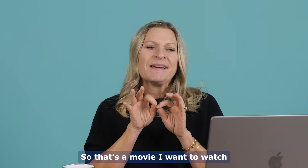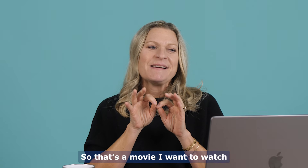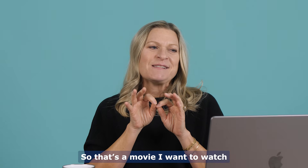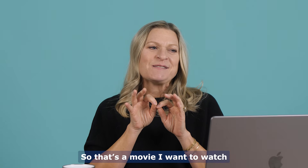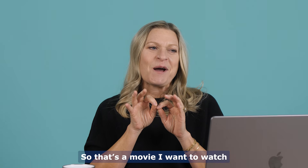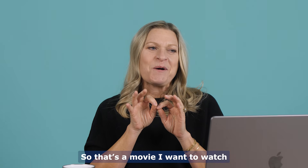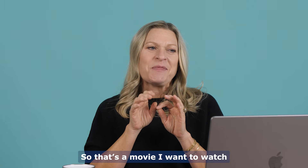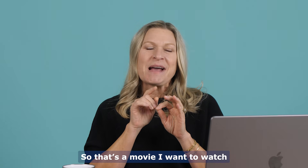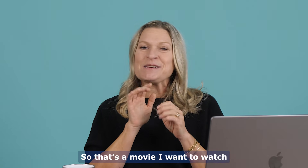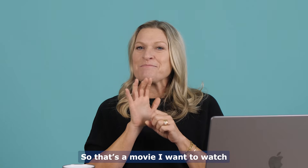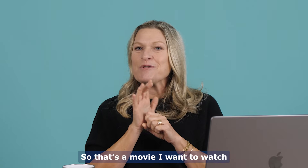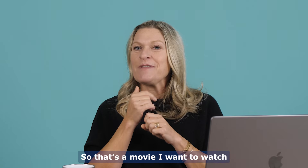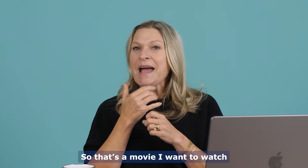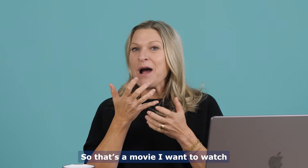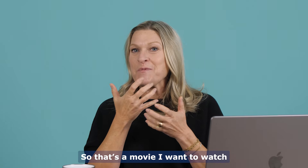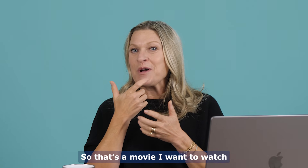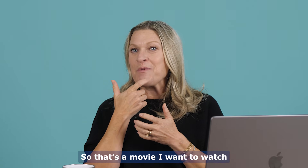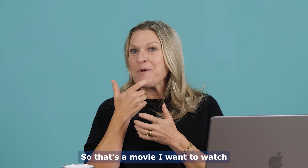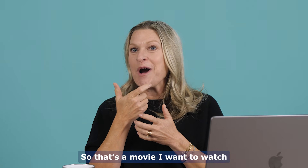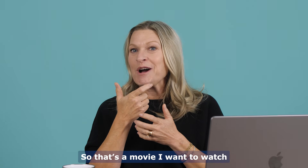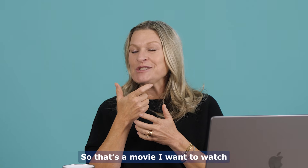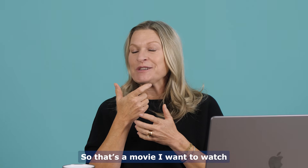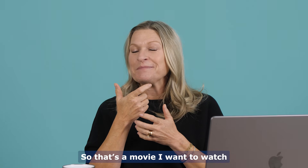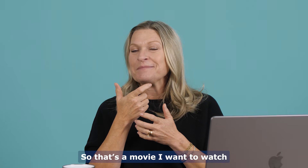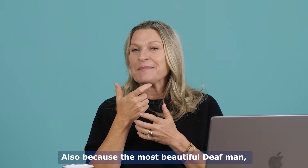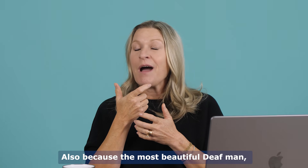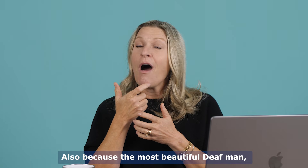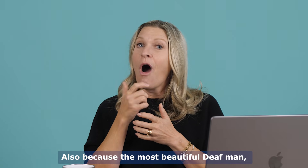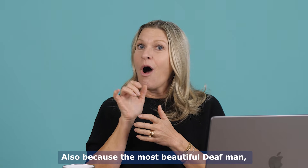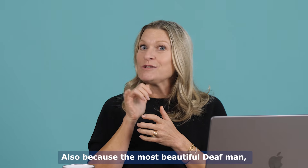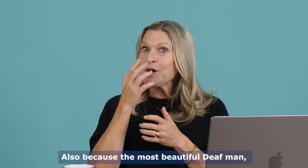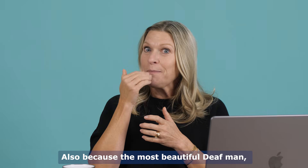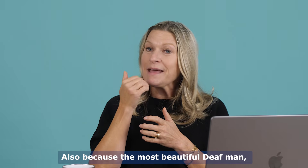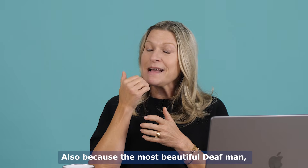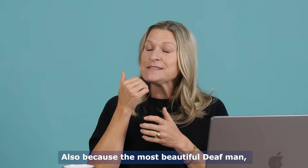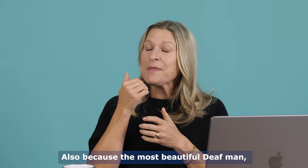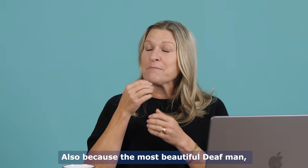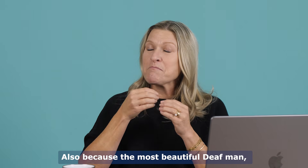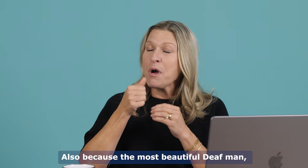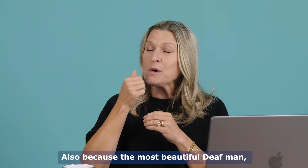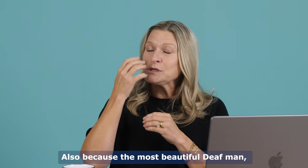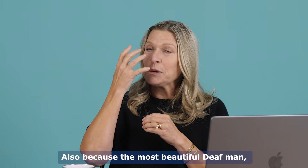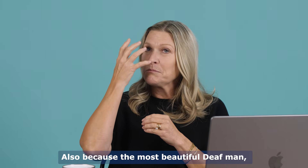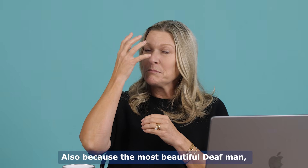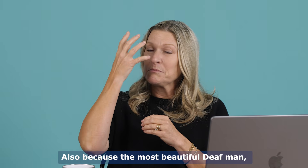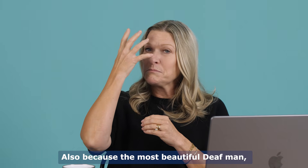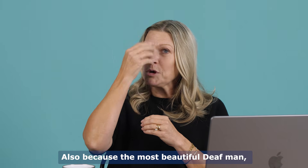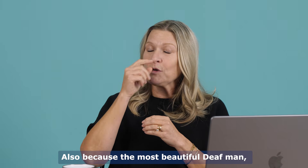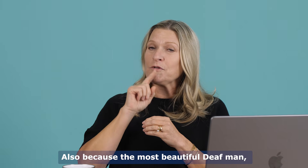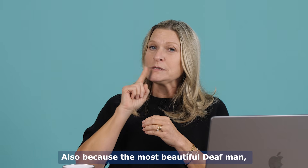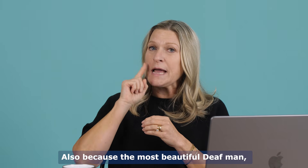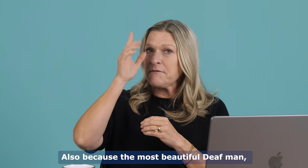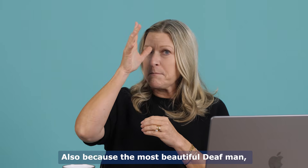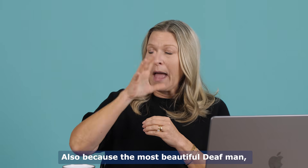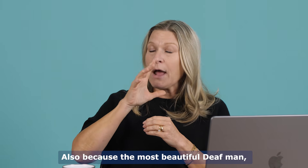So that’s a movie I want to watch Also because the most beautiful Deaf man,